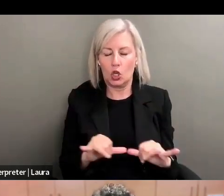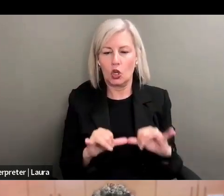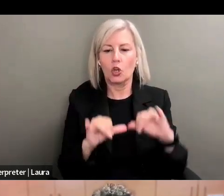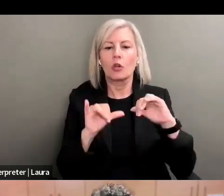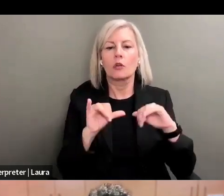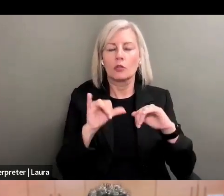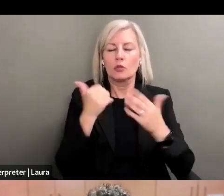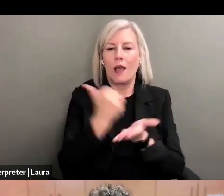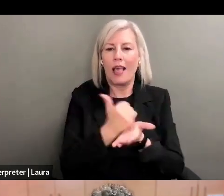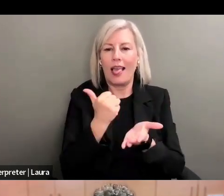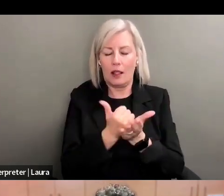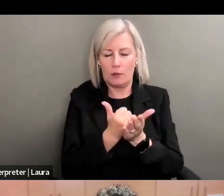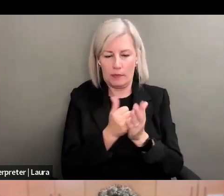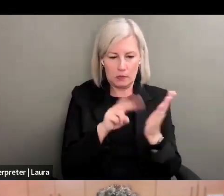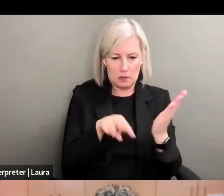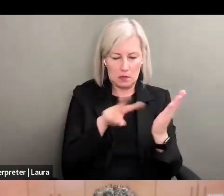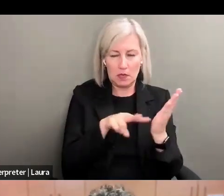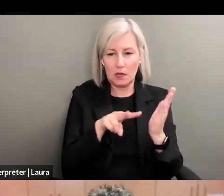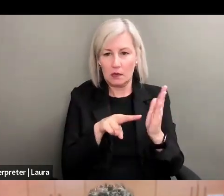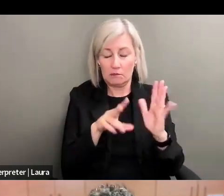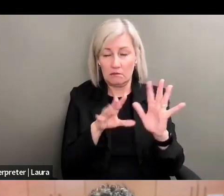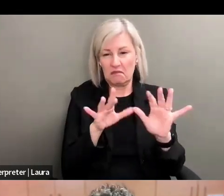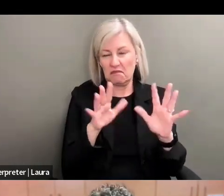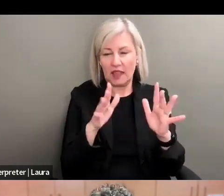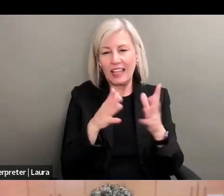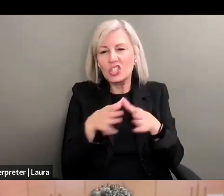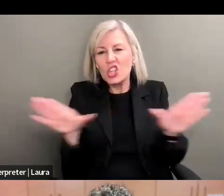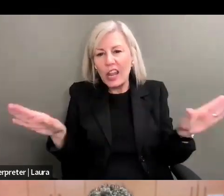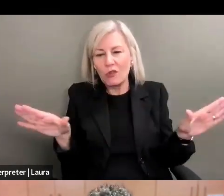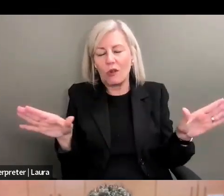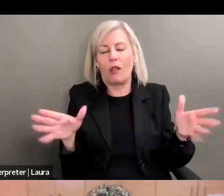calibrate that level at least generally. It's not as specific as like calibrating